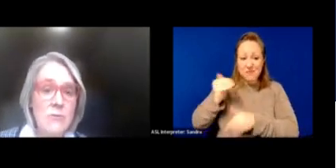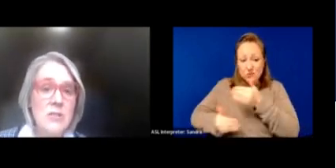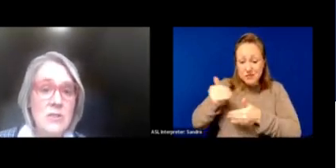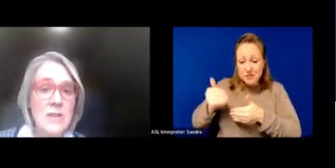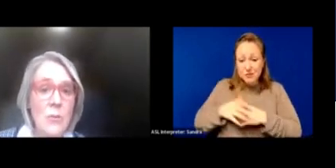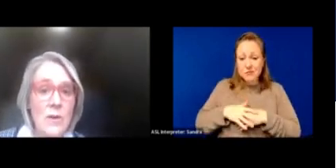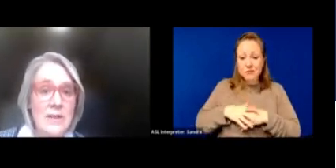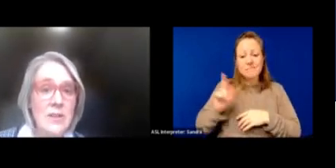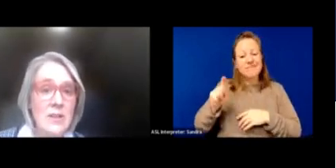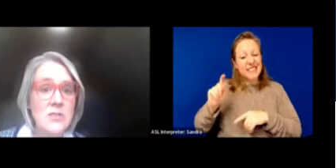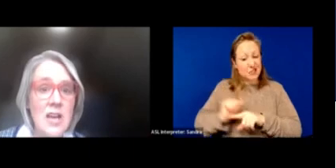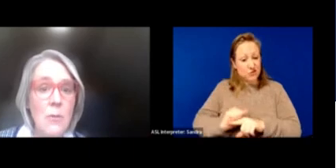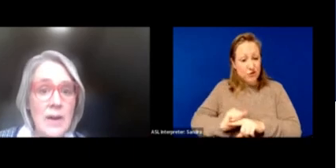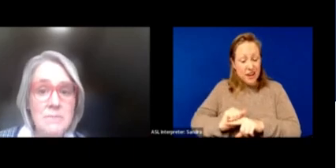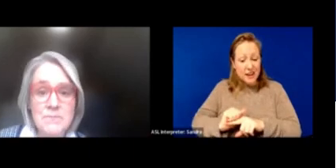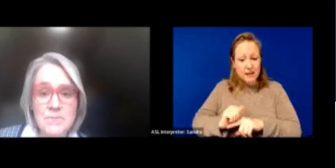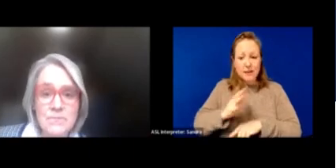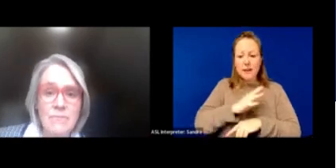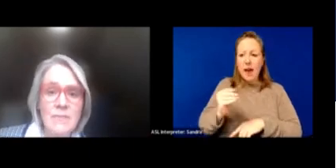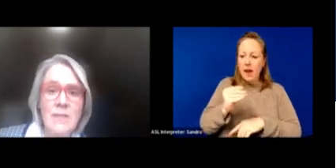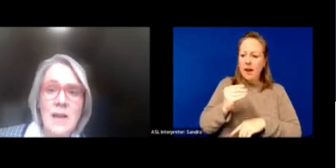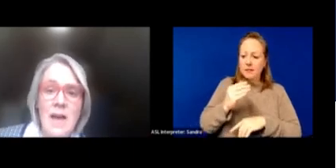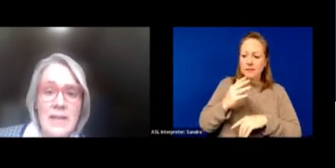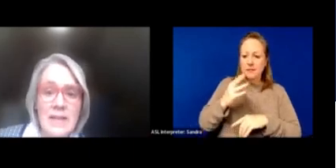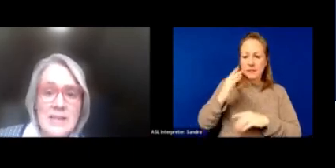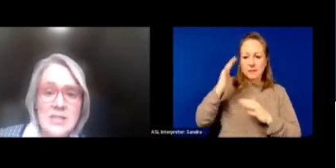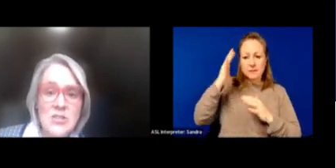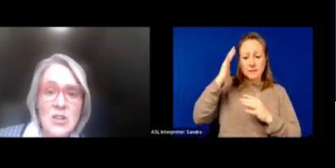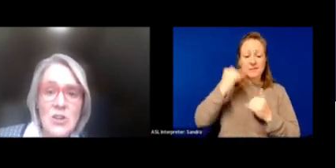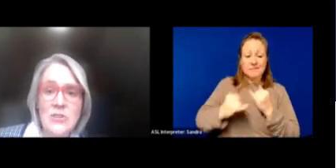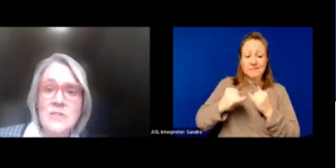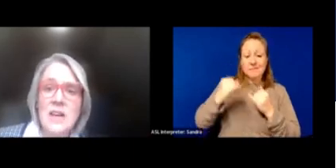direction that you're wanting to go in. And then lessons learn.